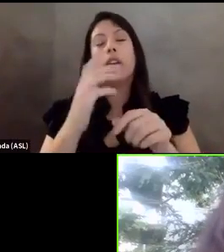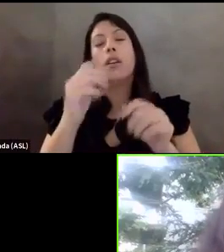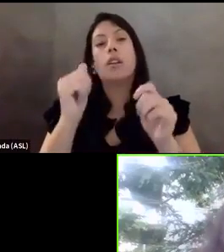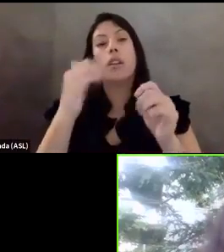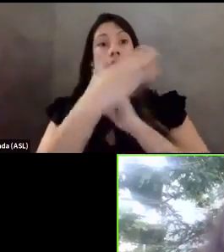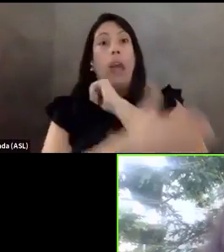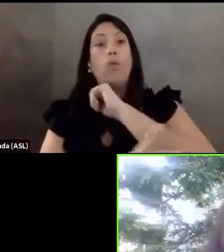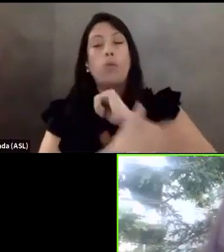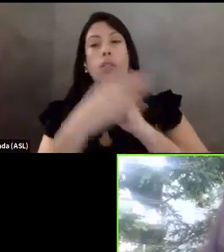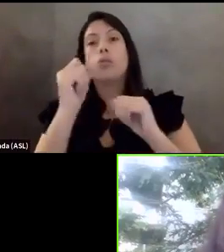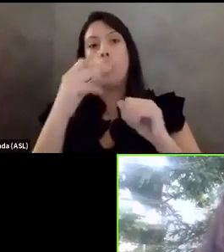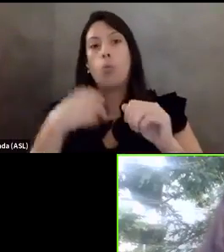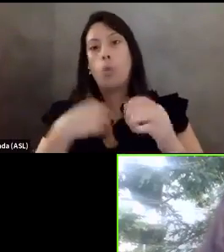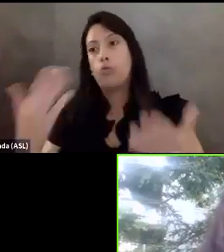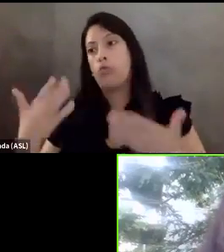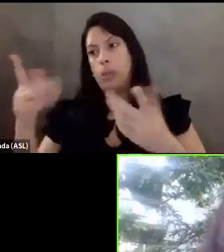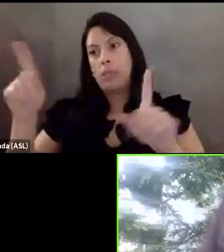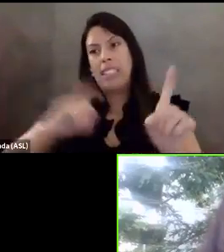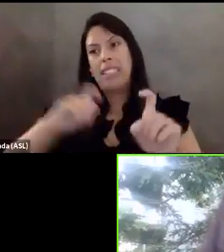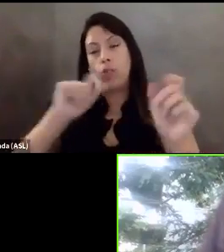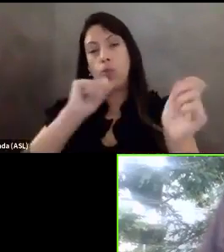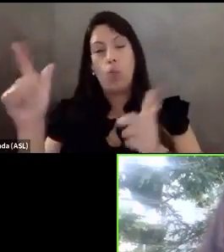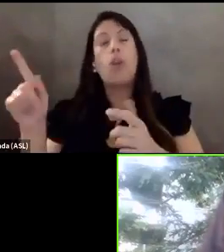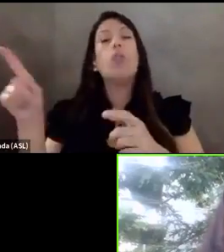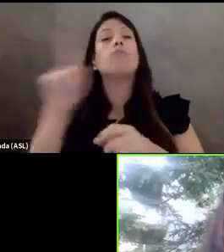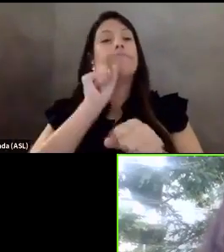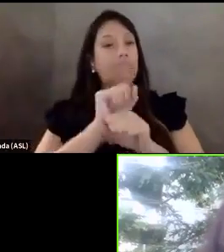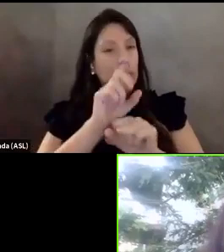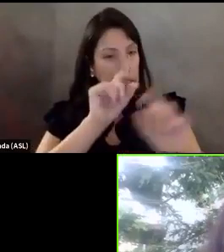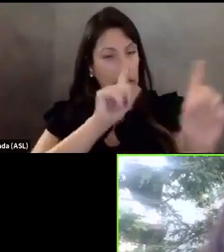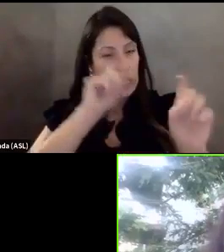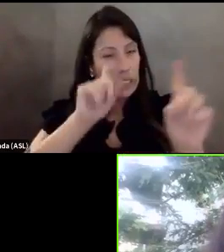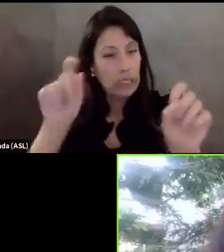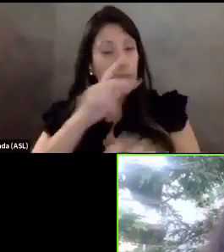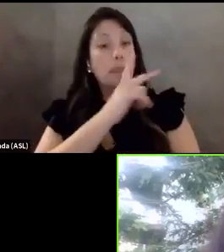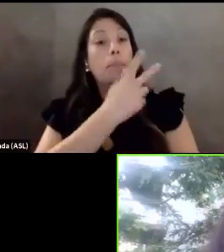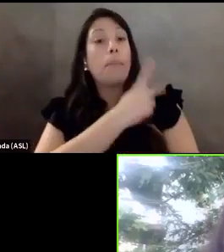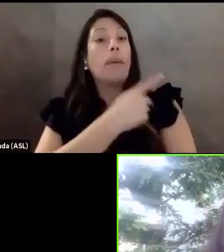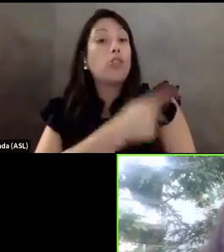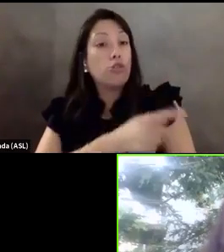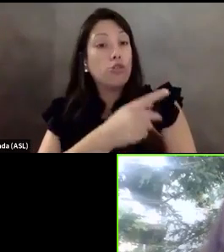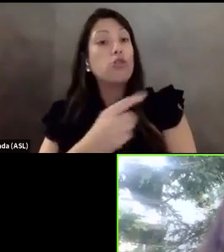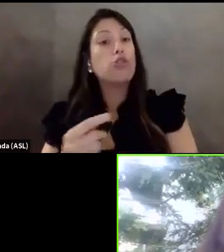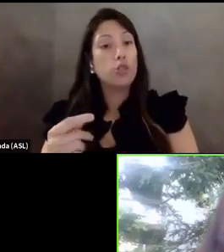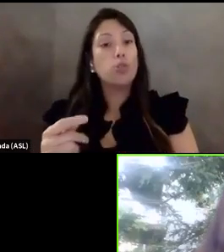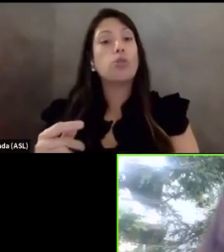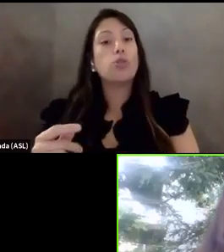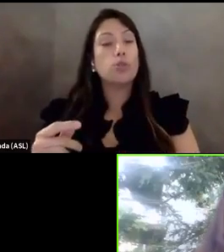staff as well as their patients or long, longer term subacute residents as well.